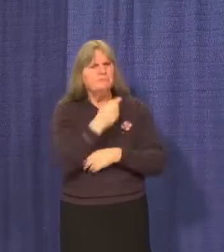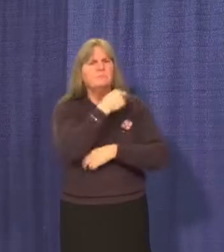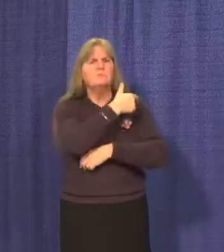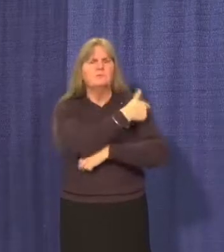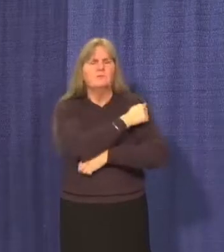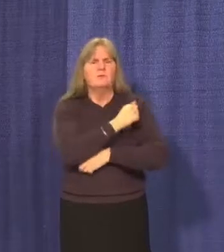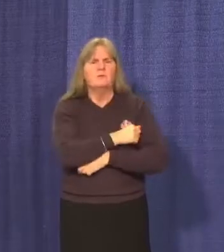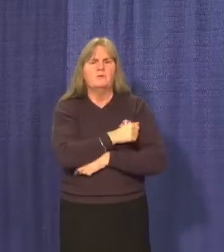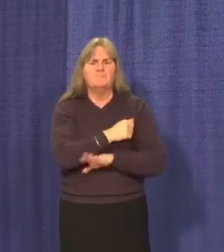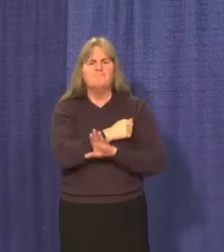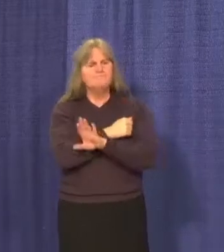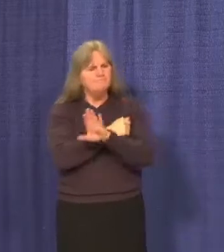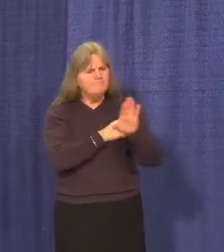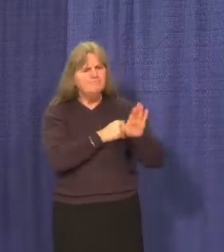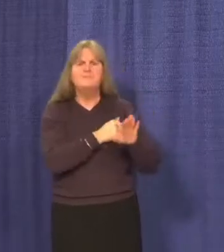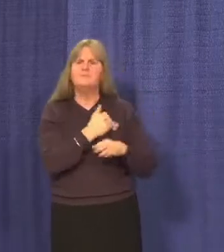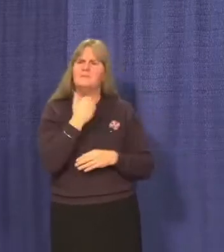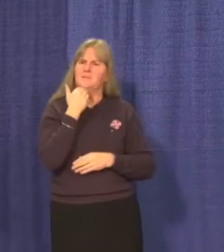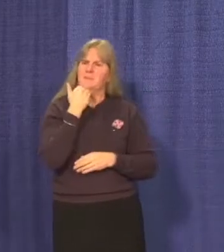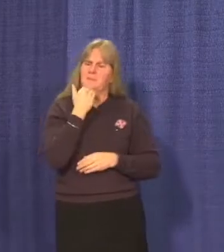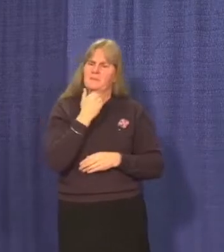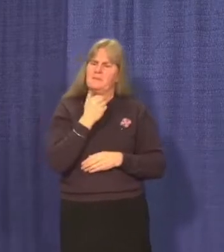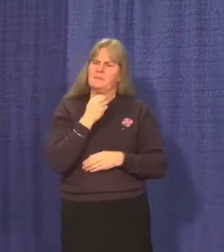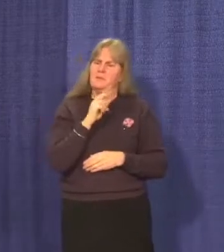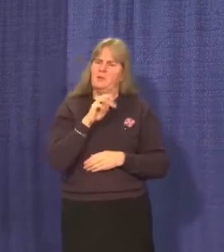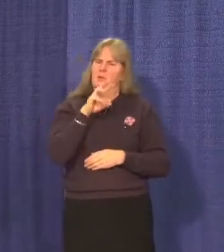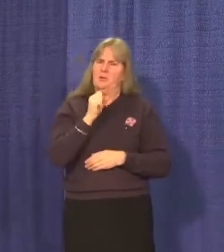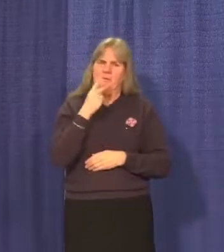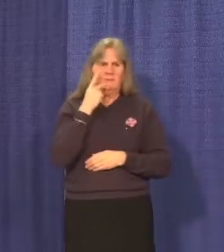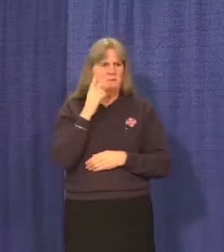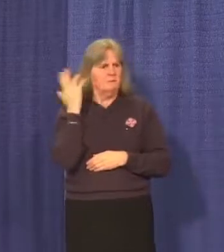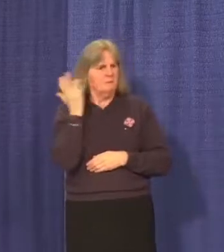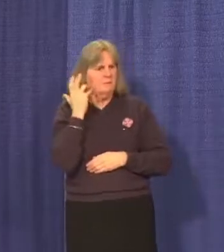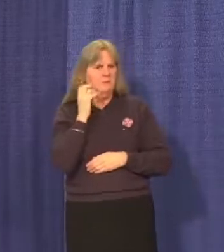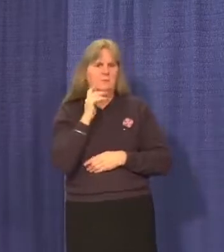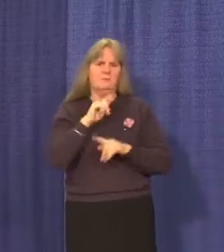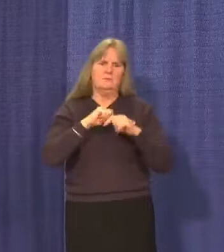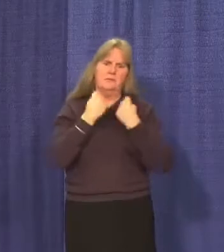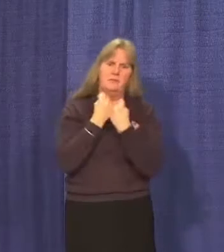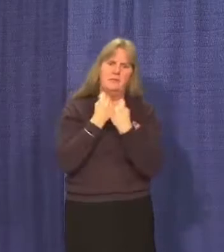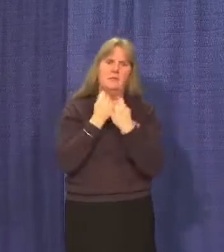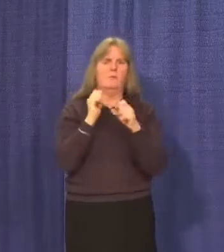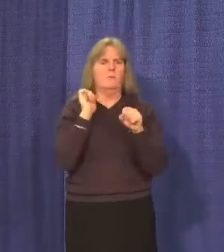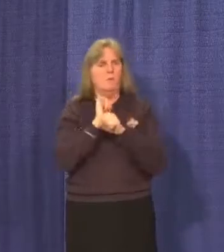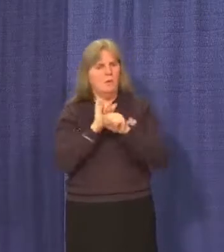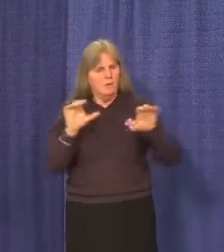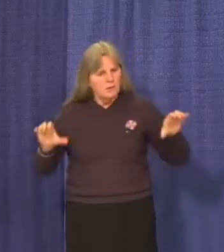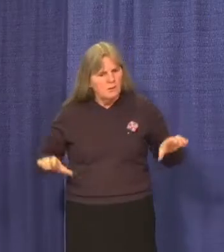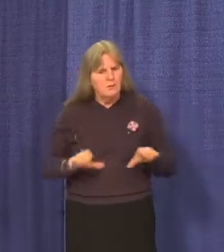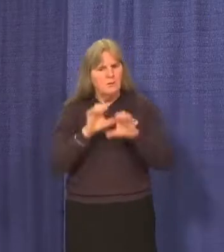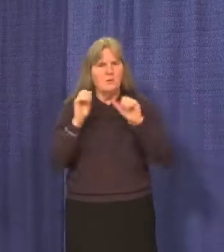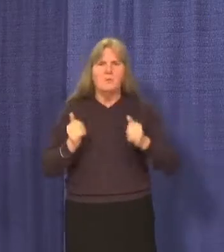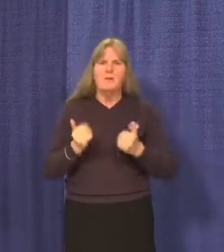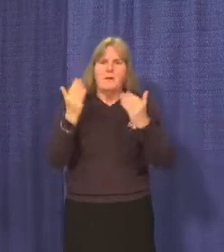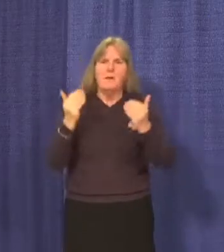and I am very happy with how the vaccination teams, how hard they are working to keep the vaccines